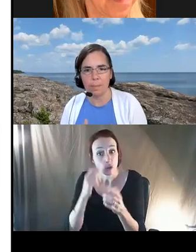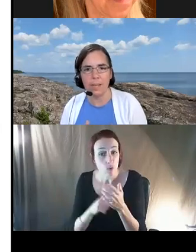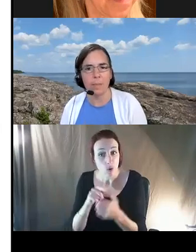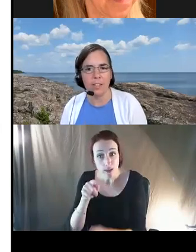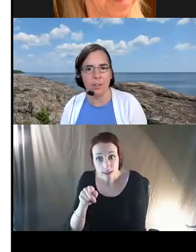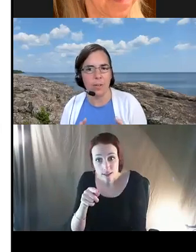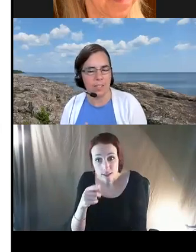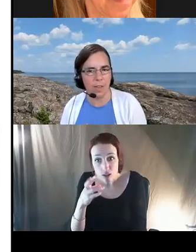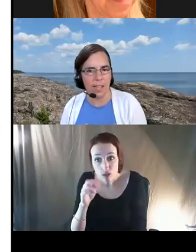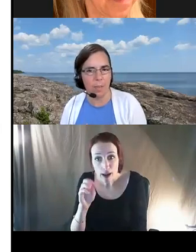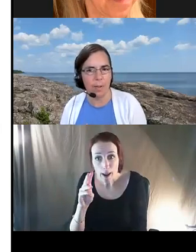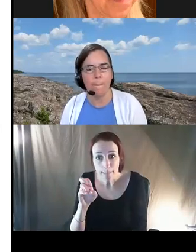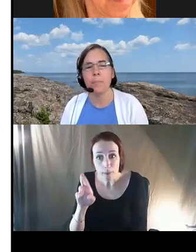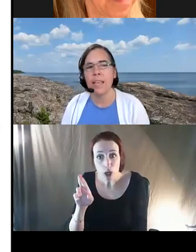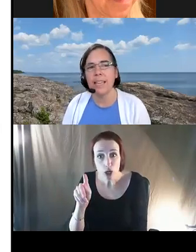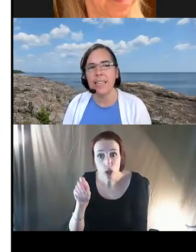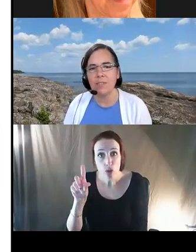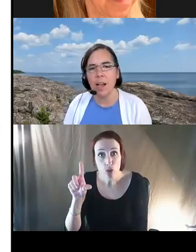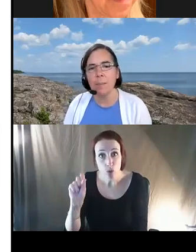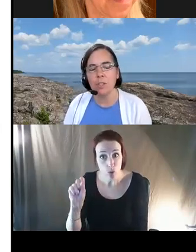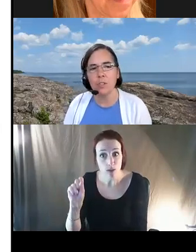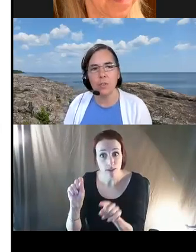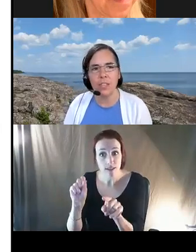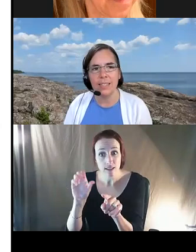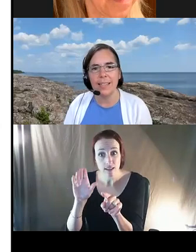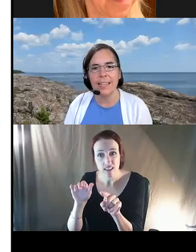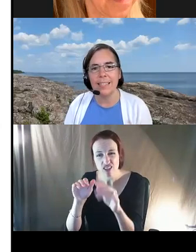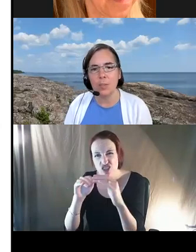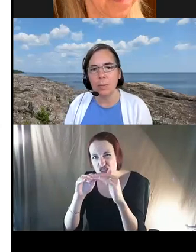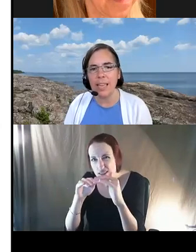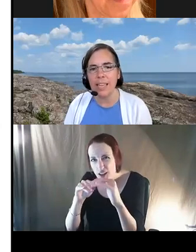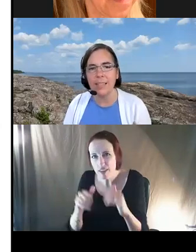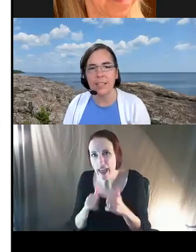dropdown menu is available. It gives options for things like displaying the